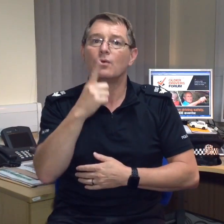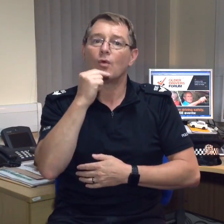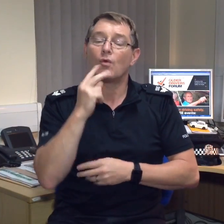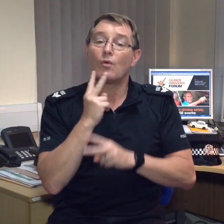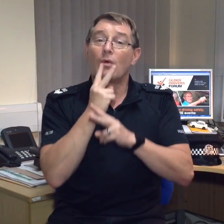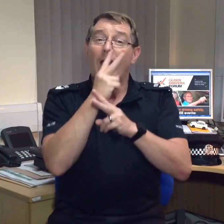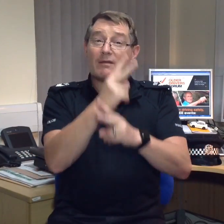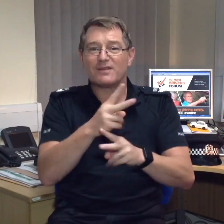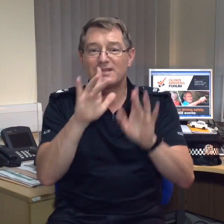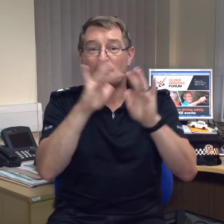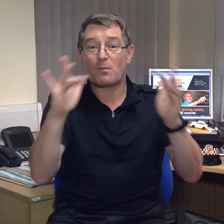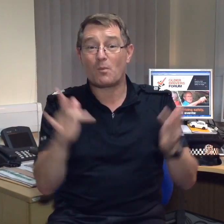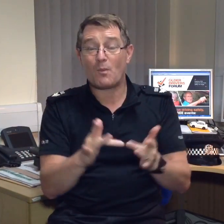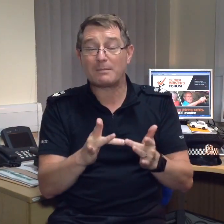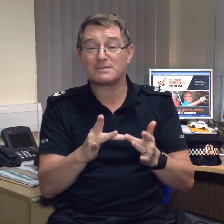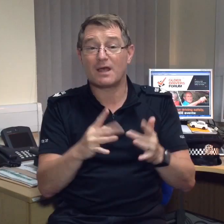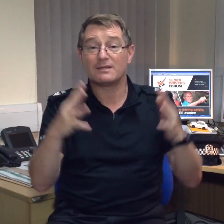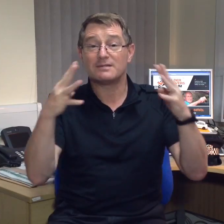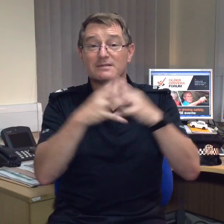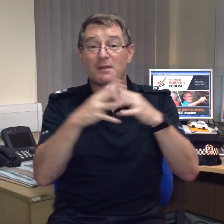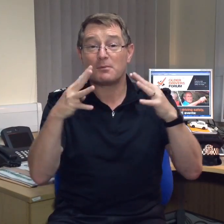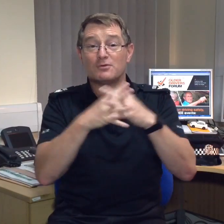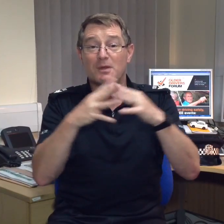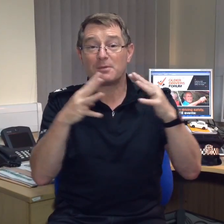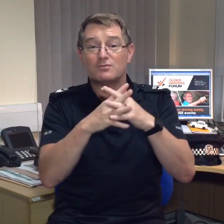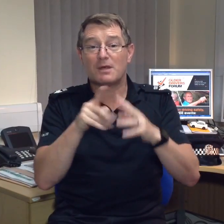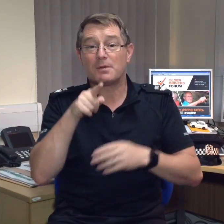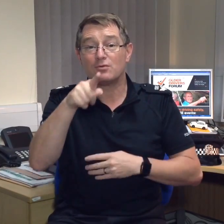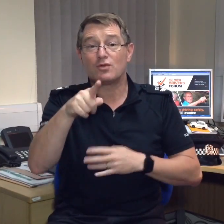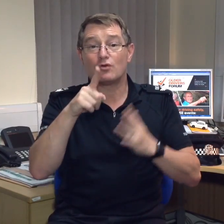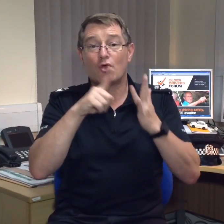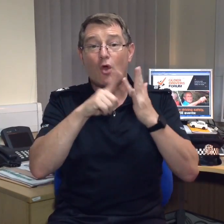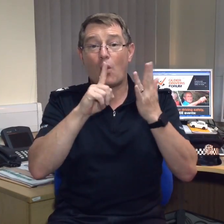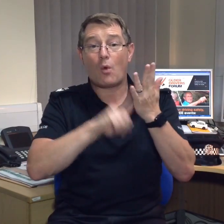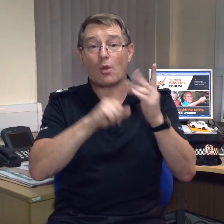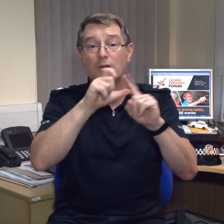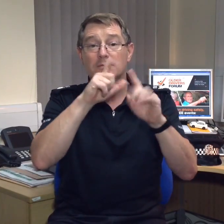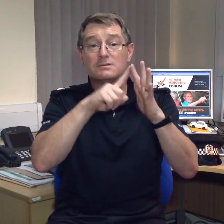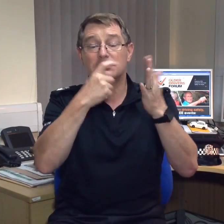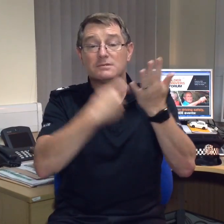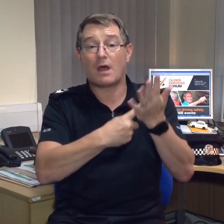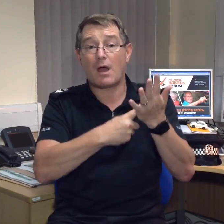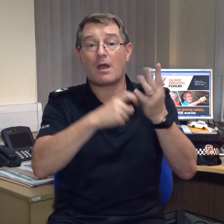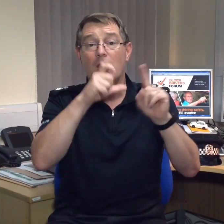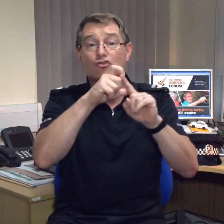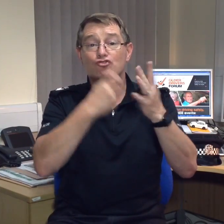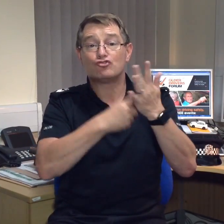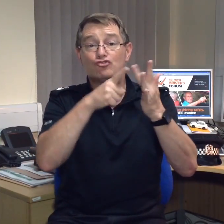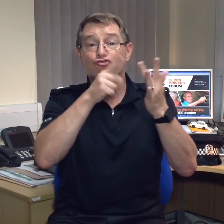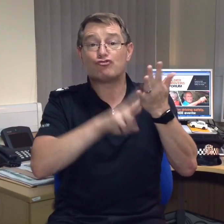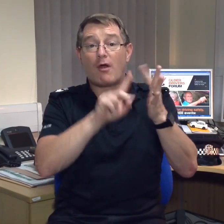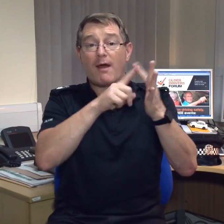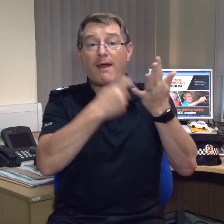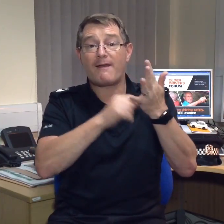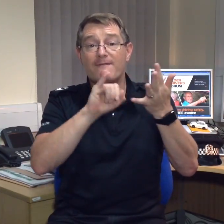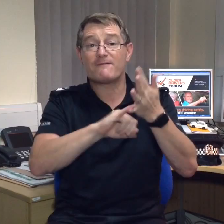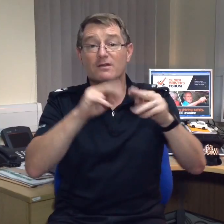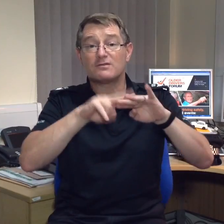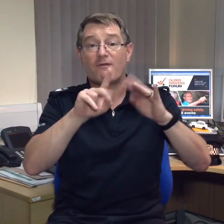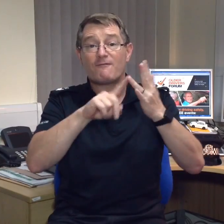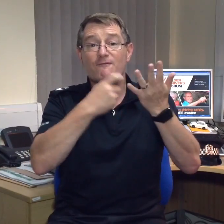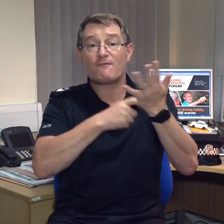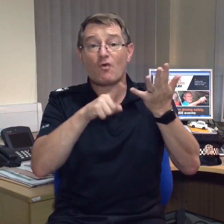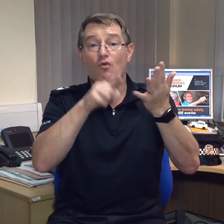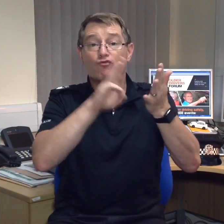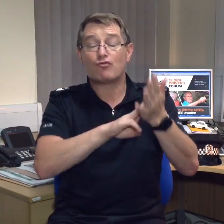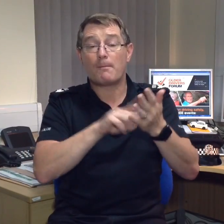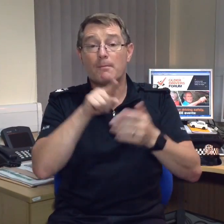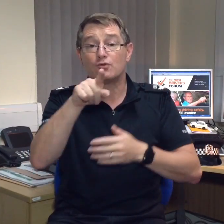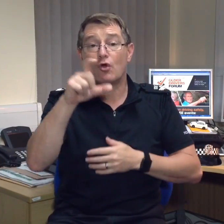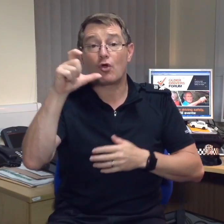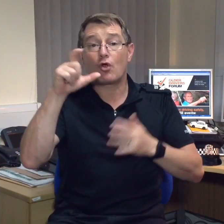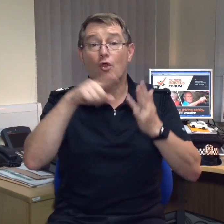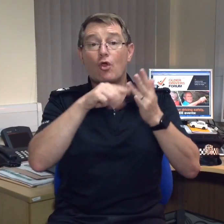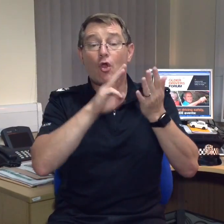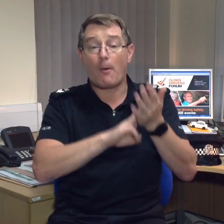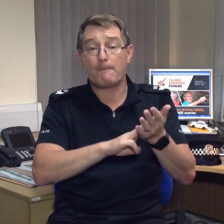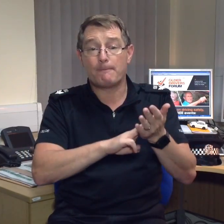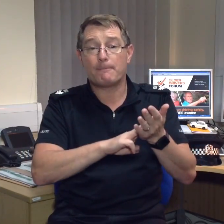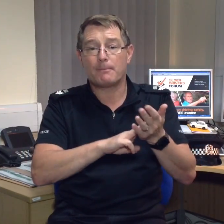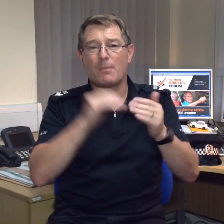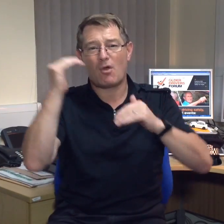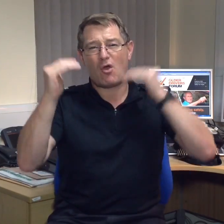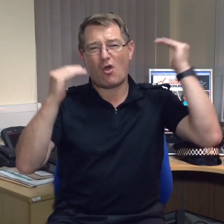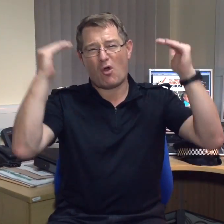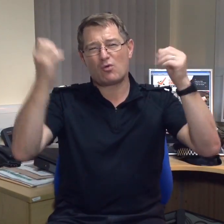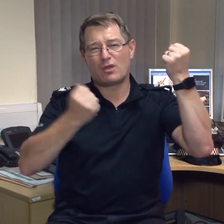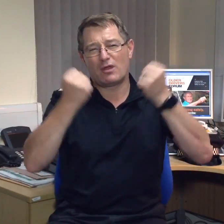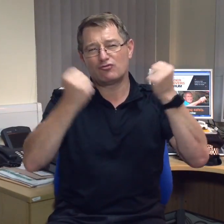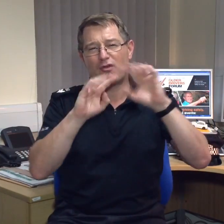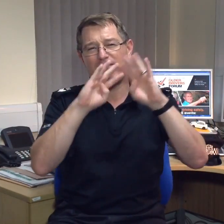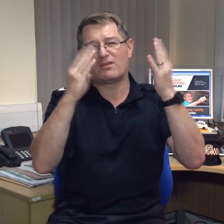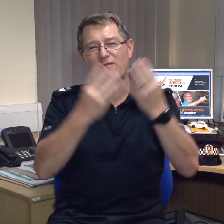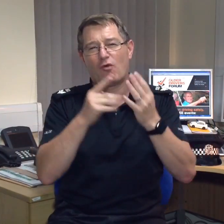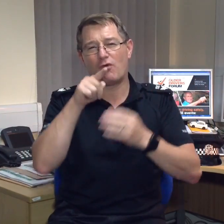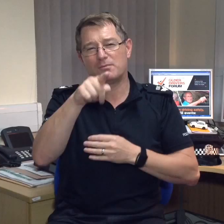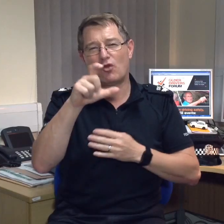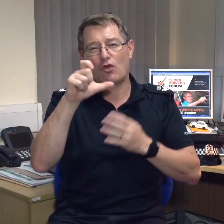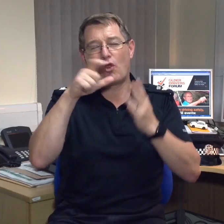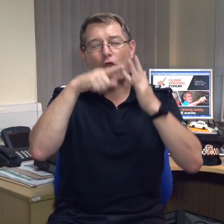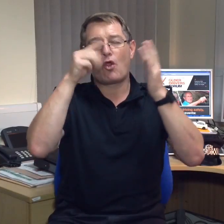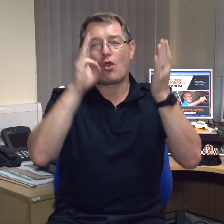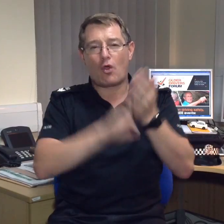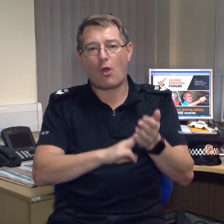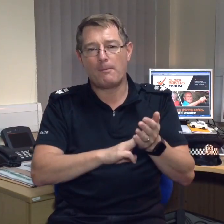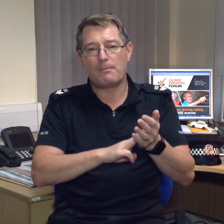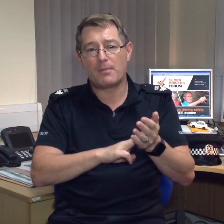You can visit the website: www.olderdriversforum.com